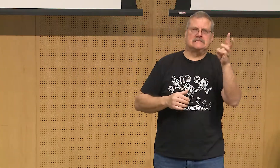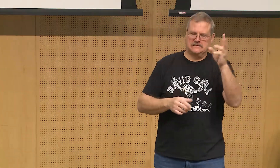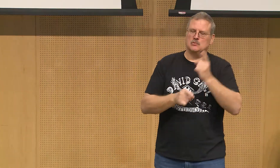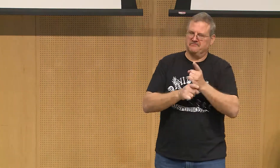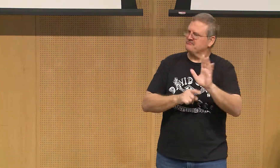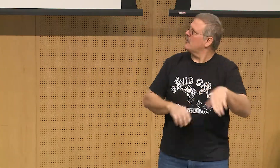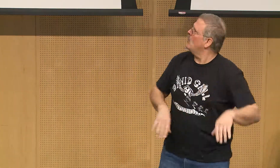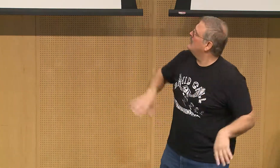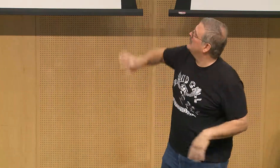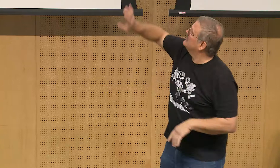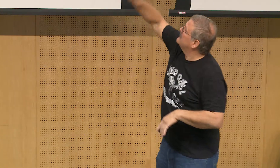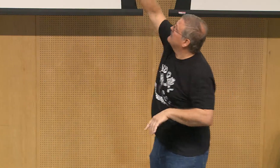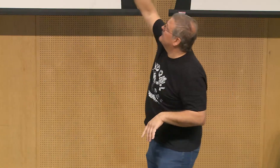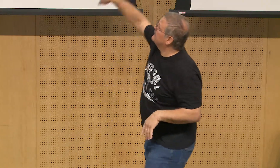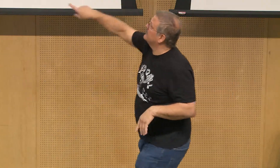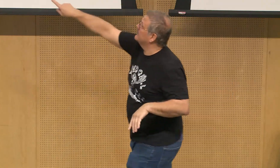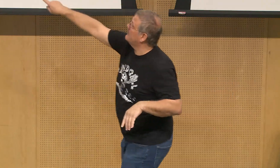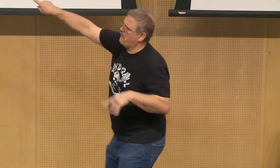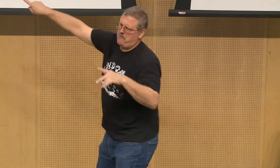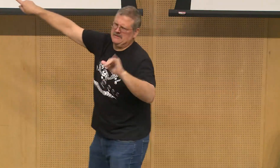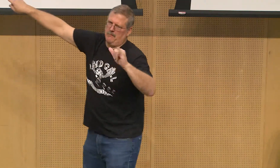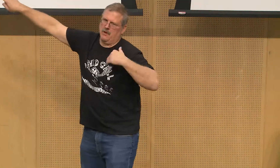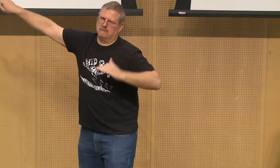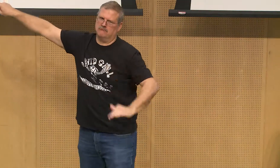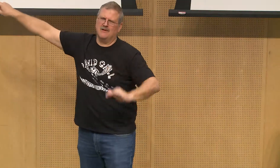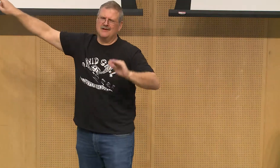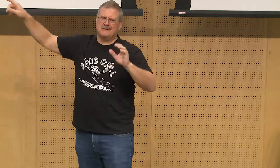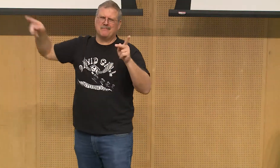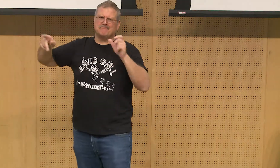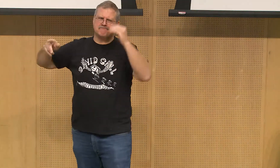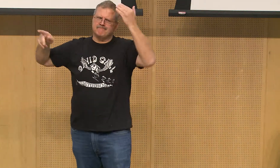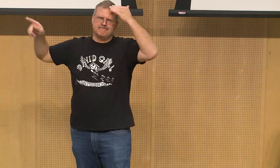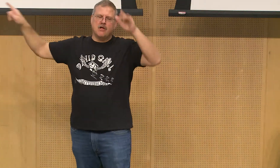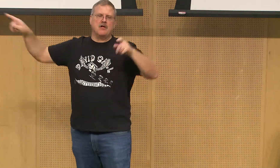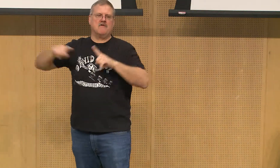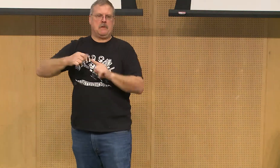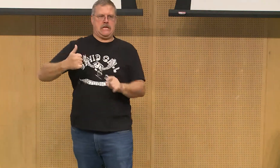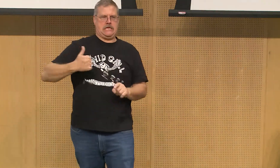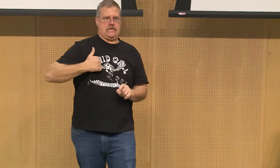and I couldn't quite figure it out, but I found Dali's and found it fascinating.